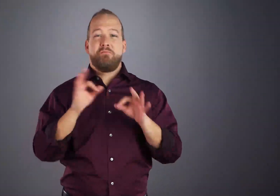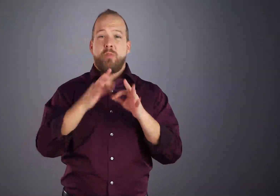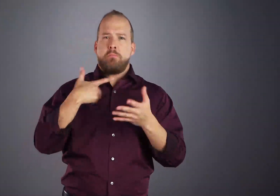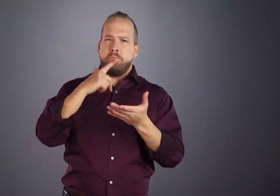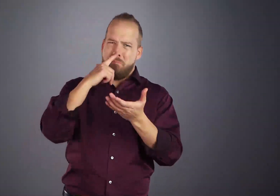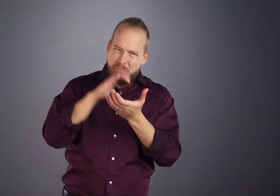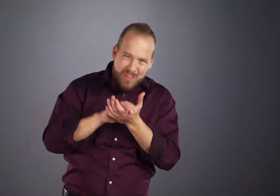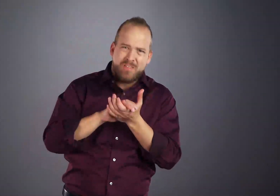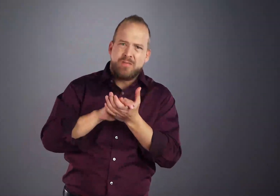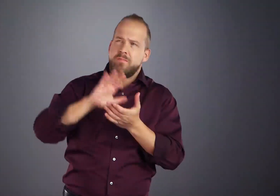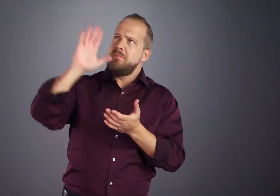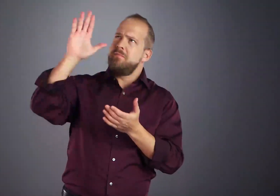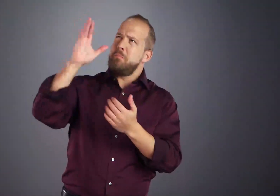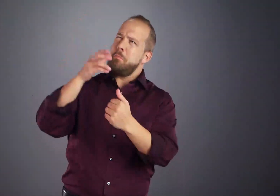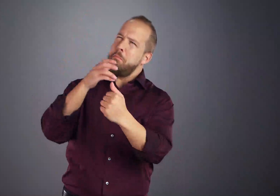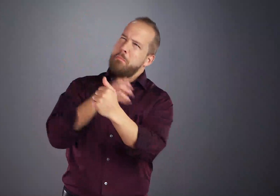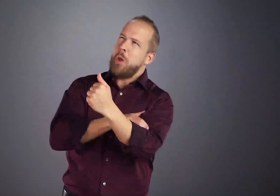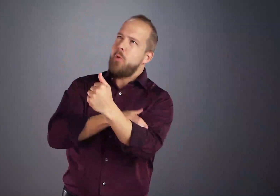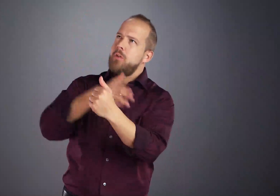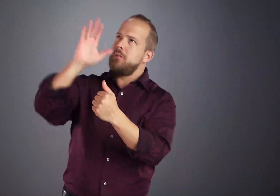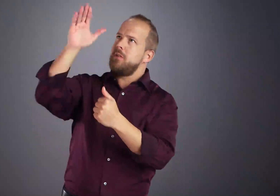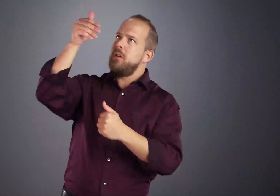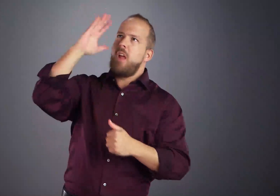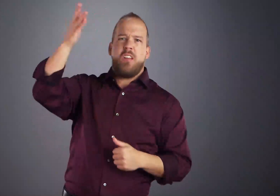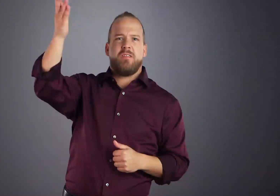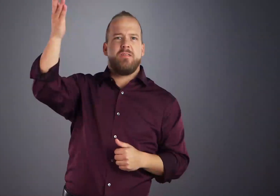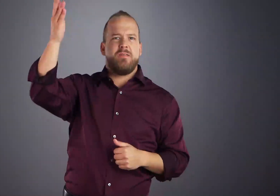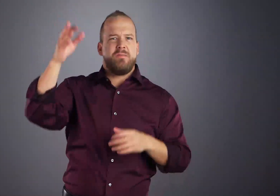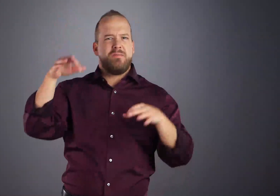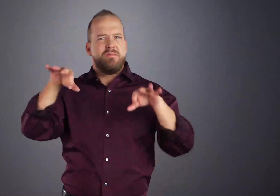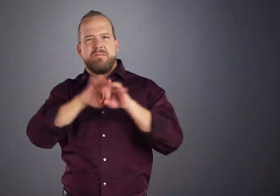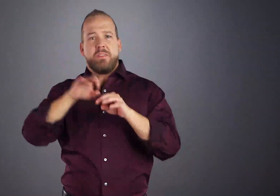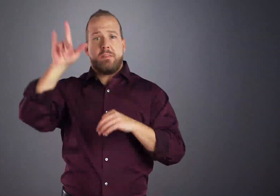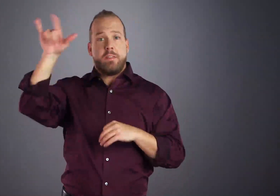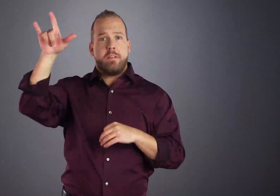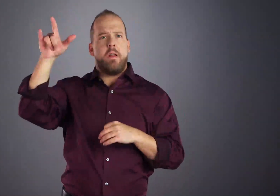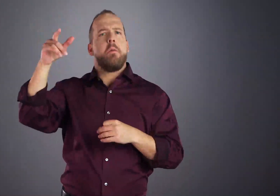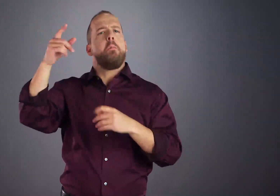plus enough willingness, honesty and humility to establish